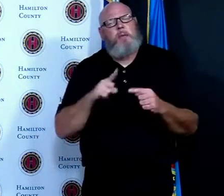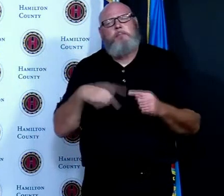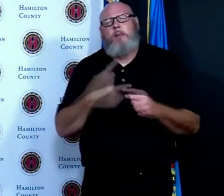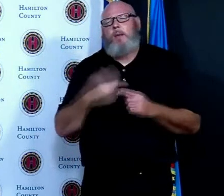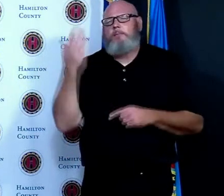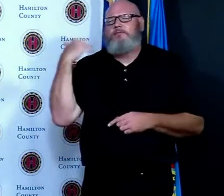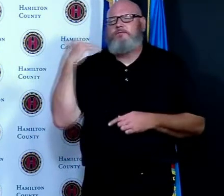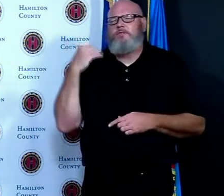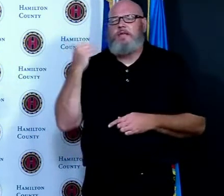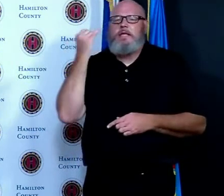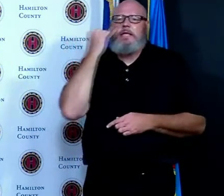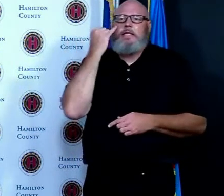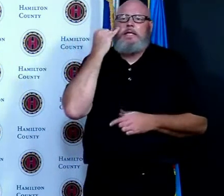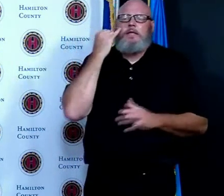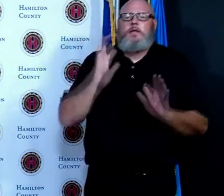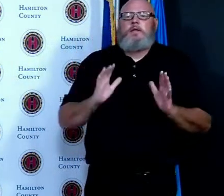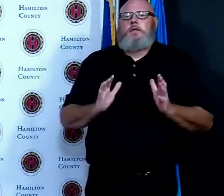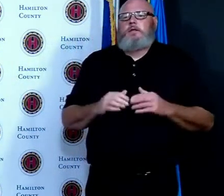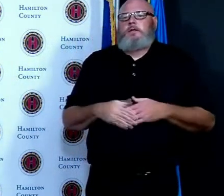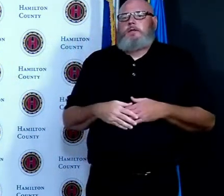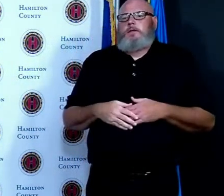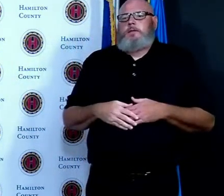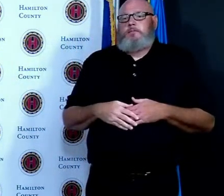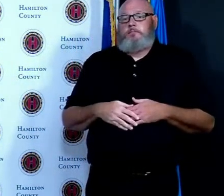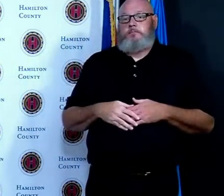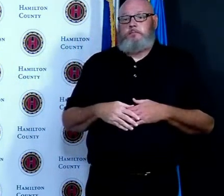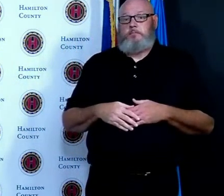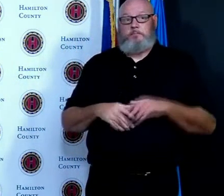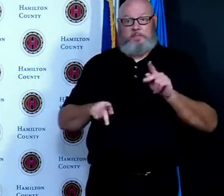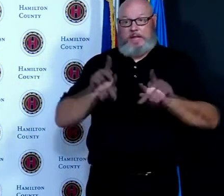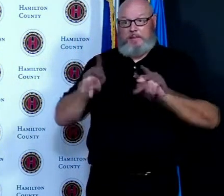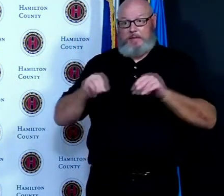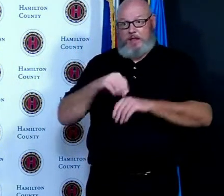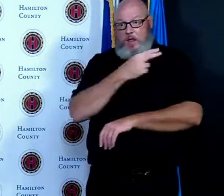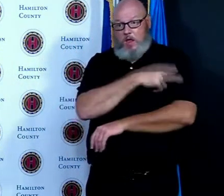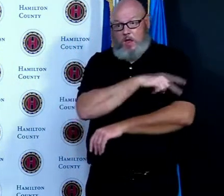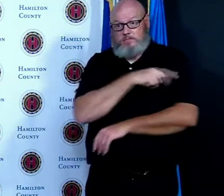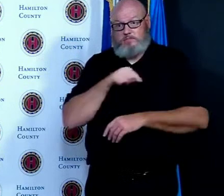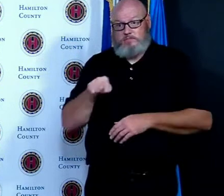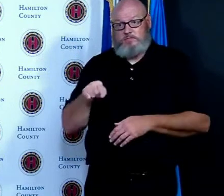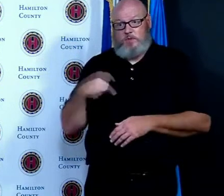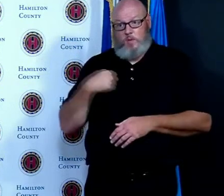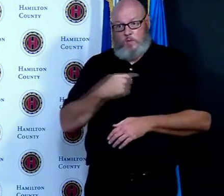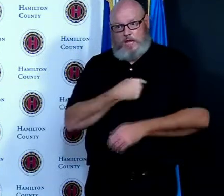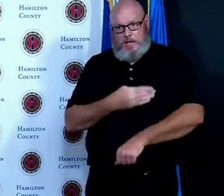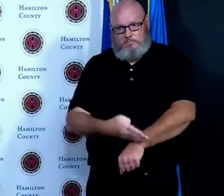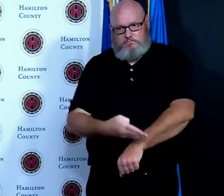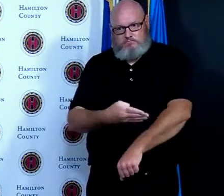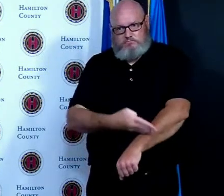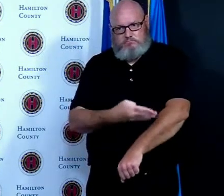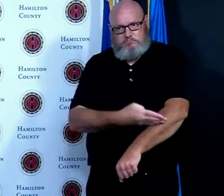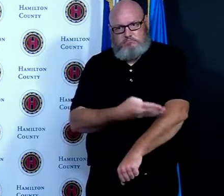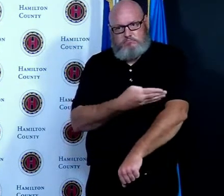are being hospitalized but we've gotten better at making sure that they recover from the virus